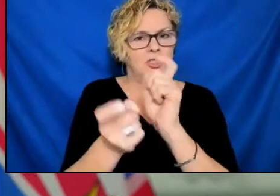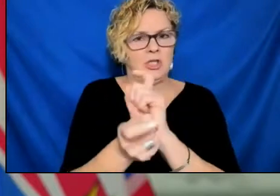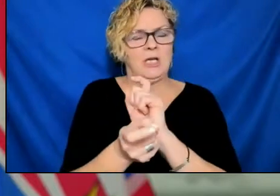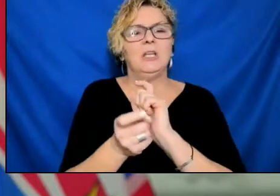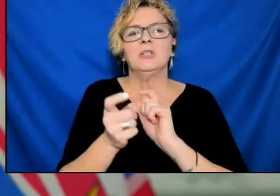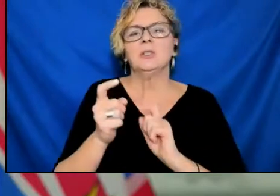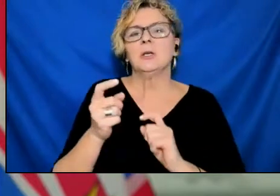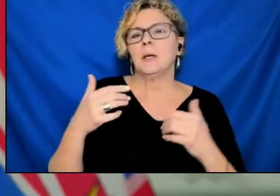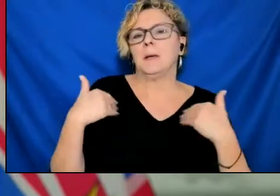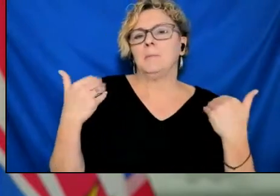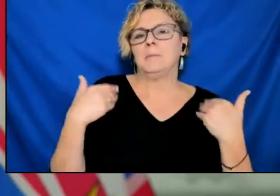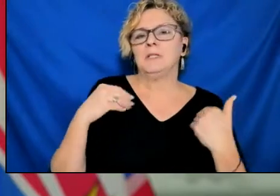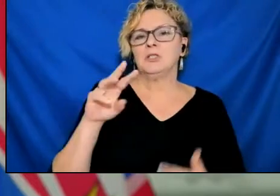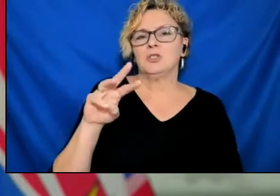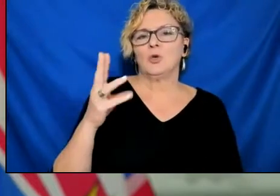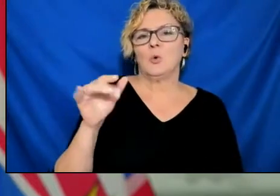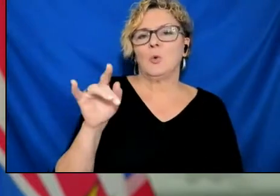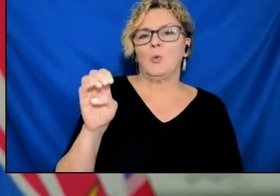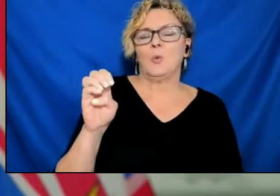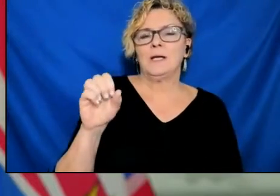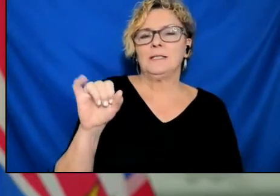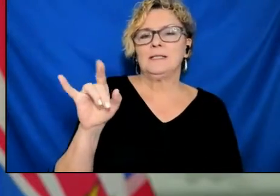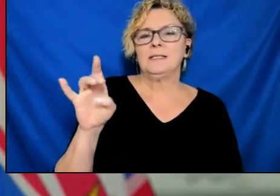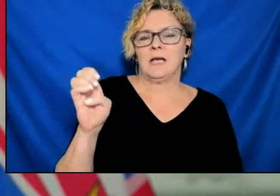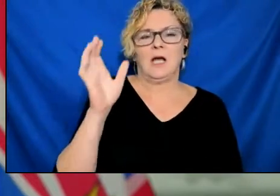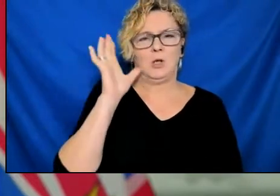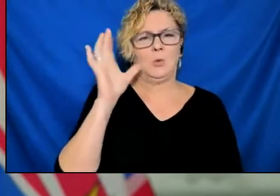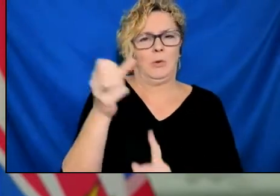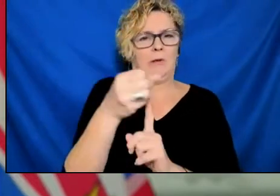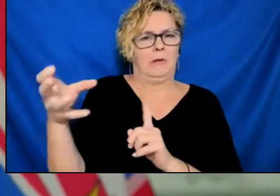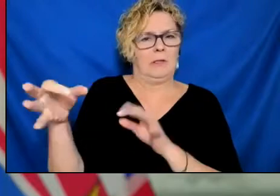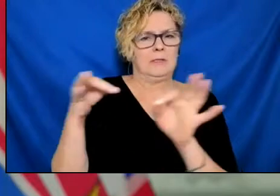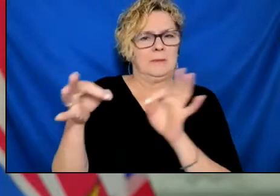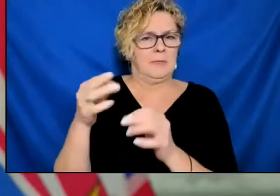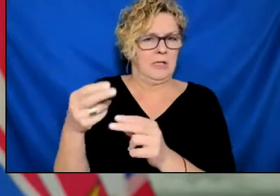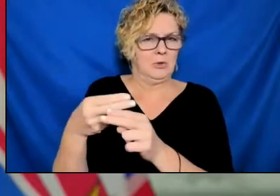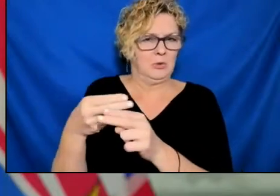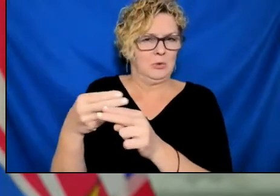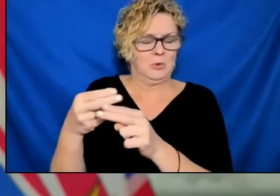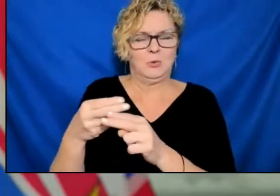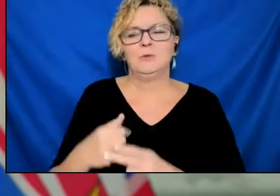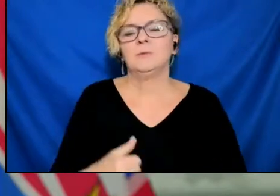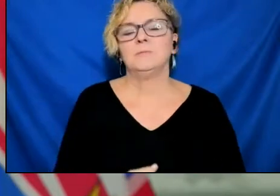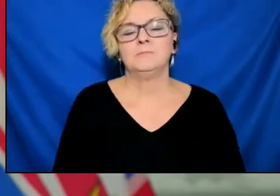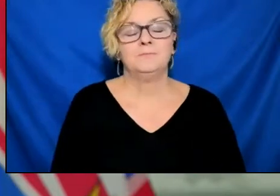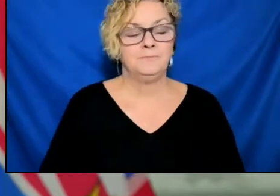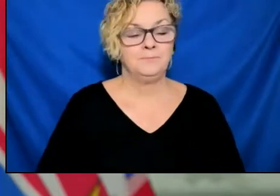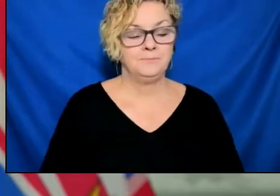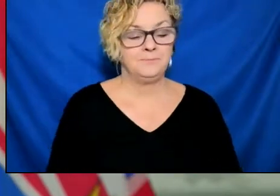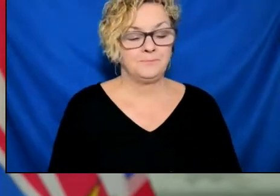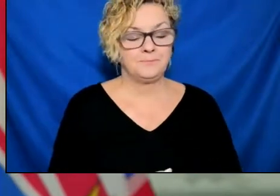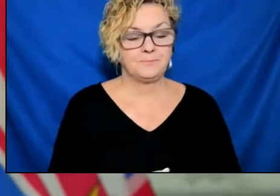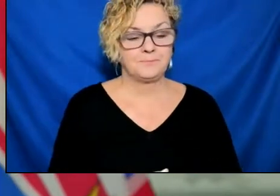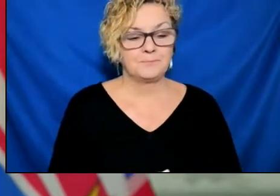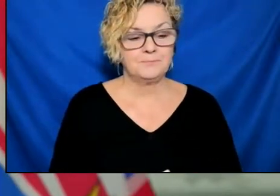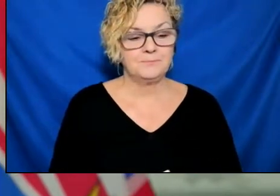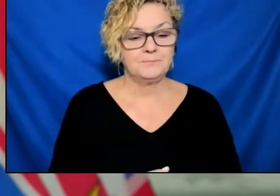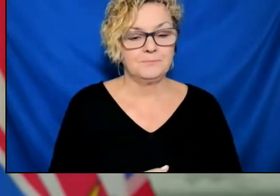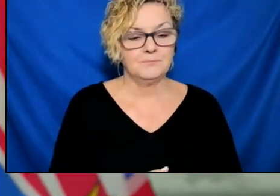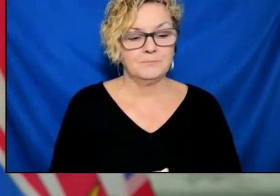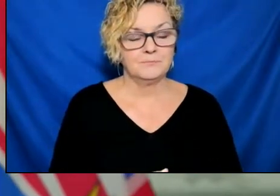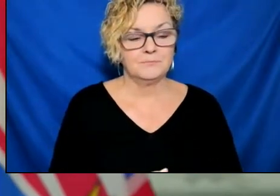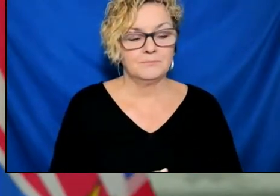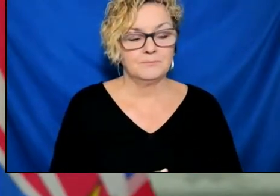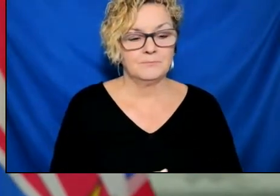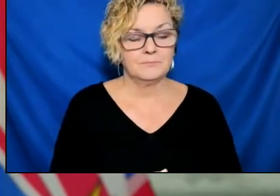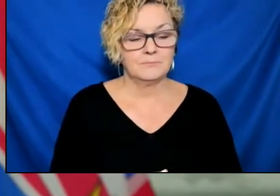community and the changes to